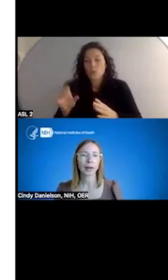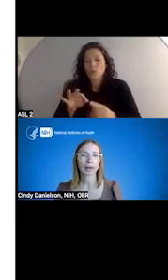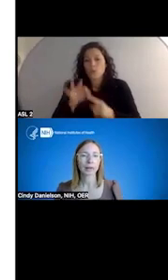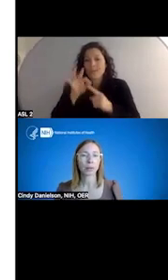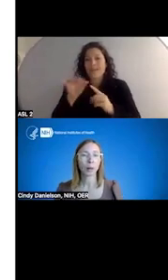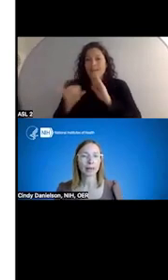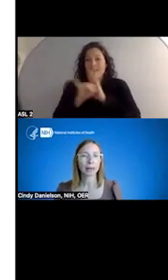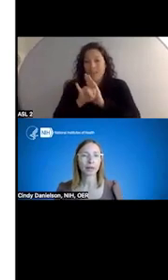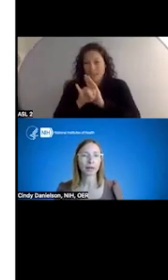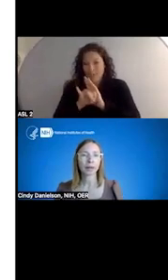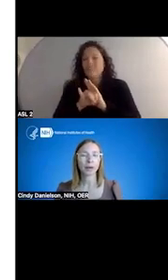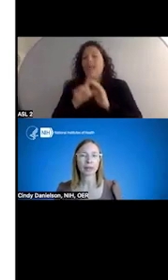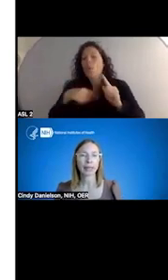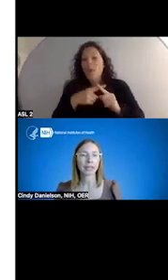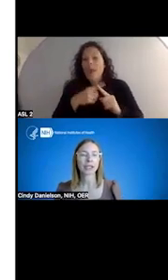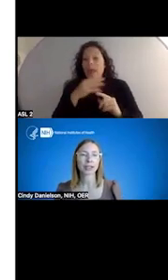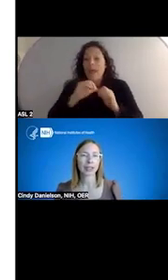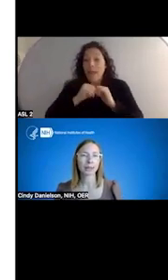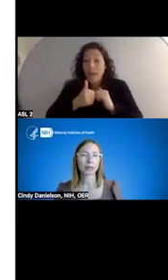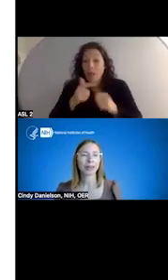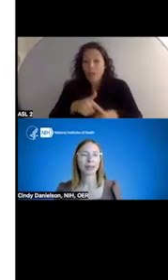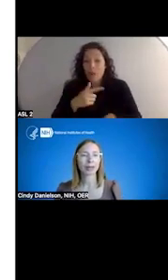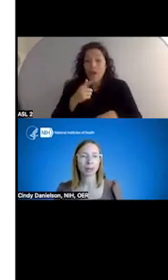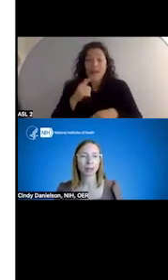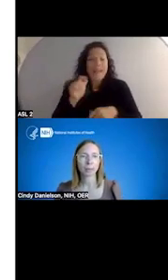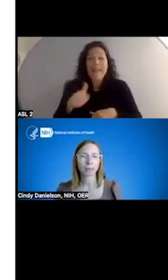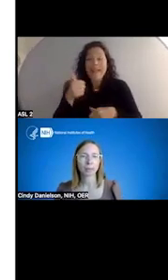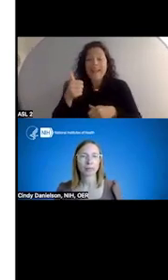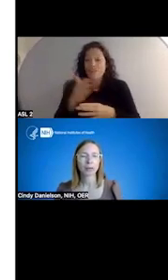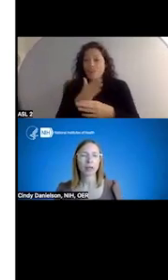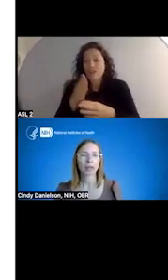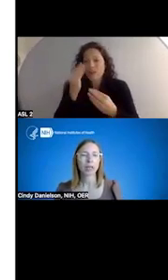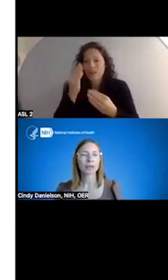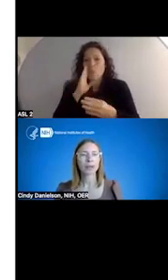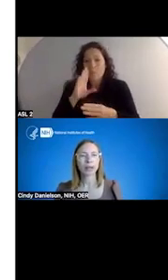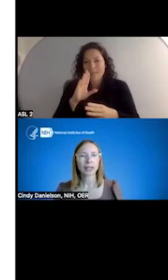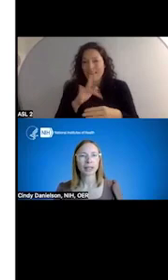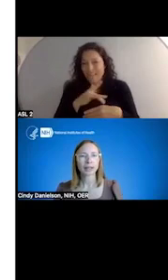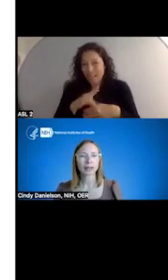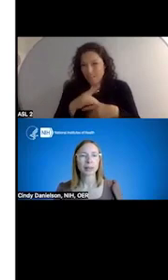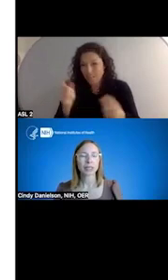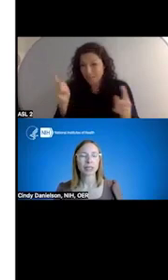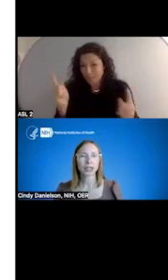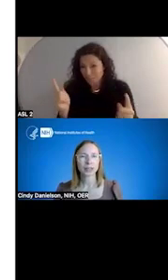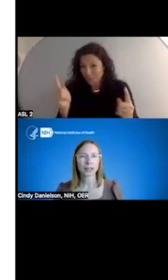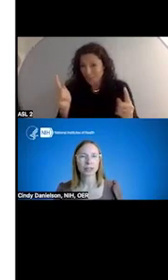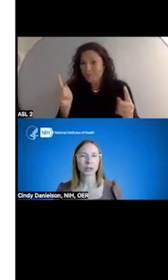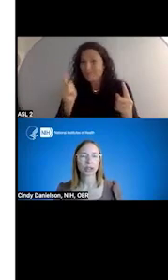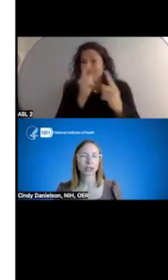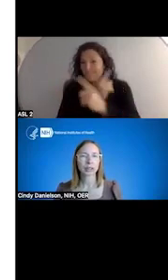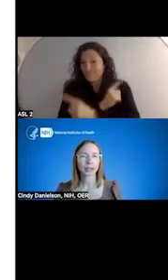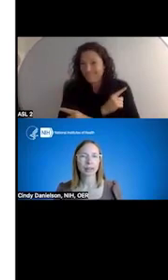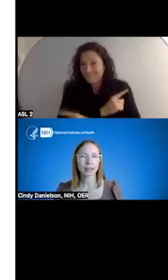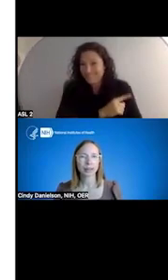and when and for long any shared data will remain available. If there are any limitations to sharing data